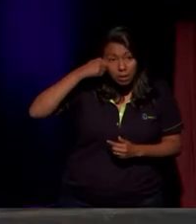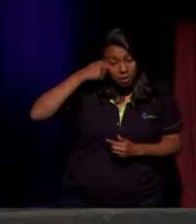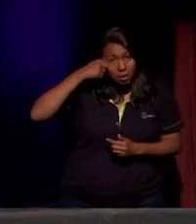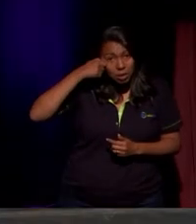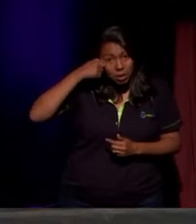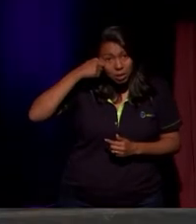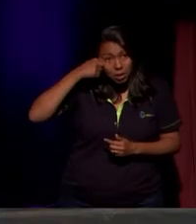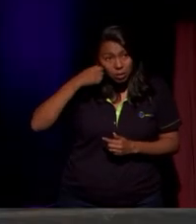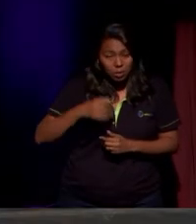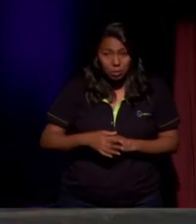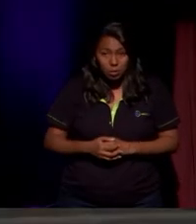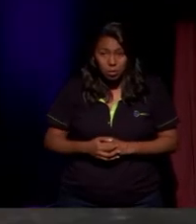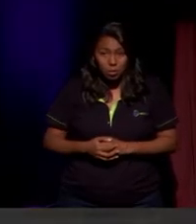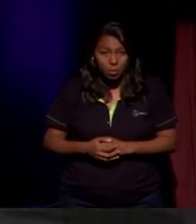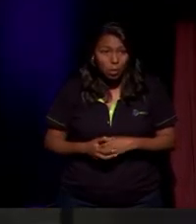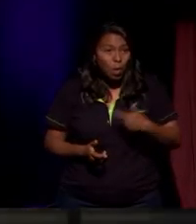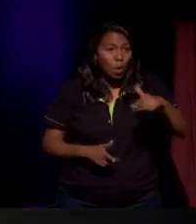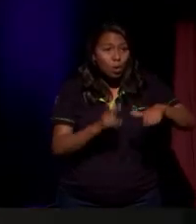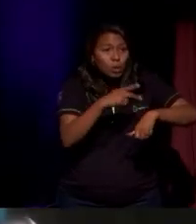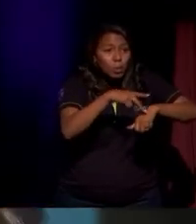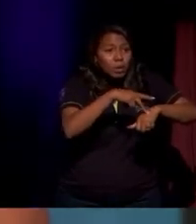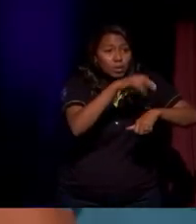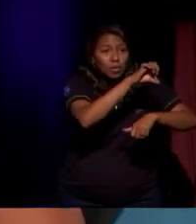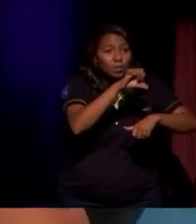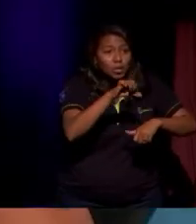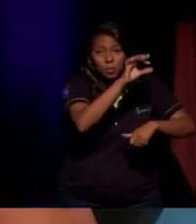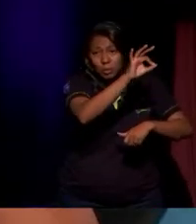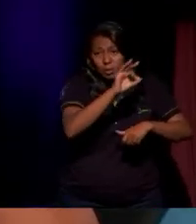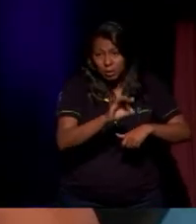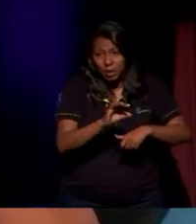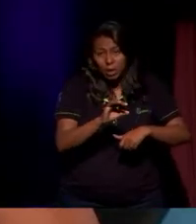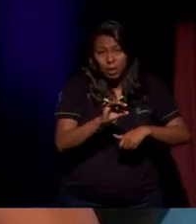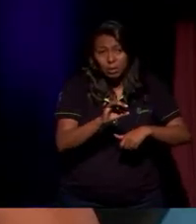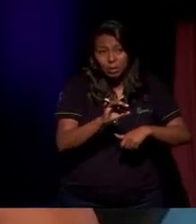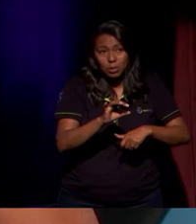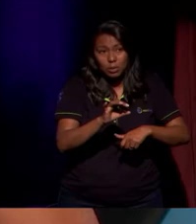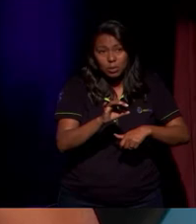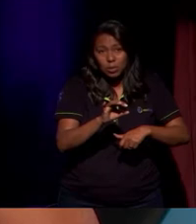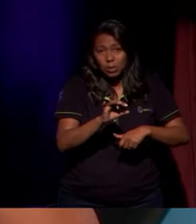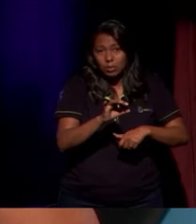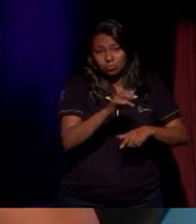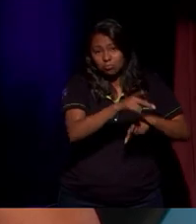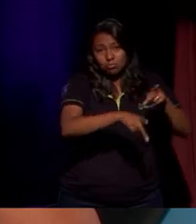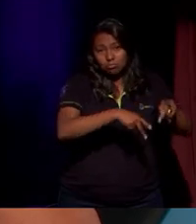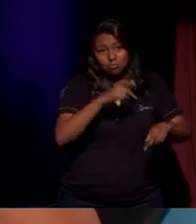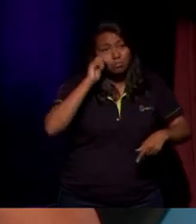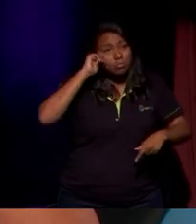in a country where 99% of the population is black, it is not an issue that arises, there are other…